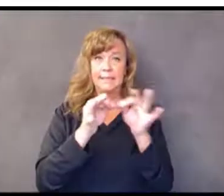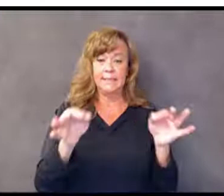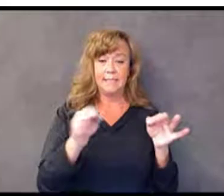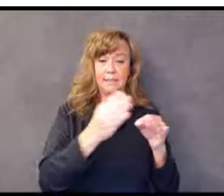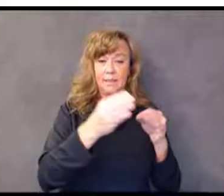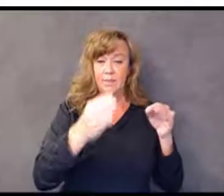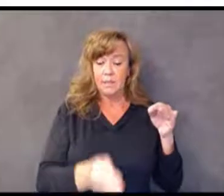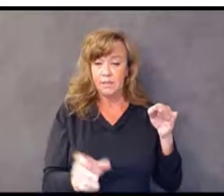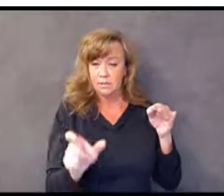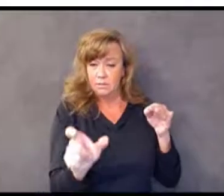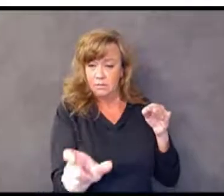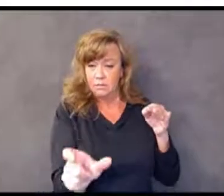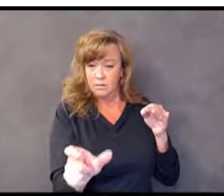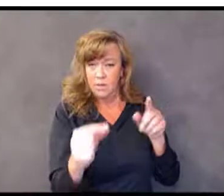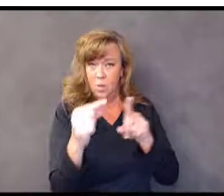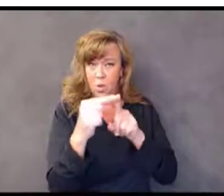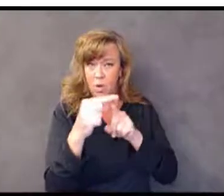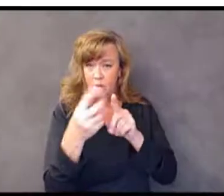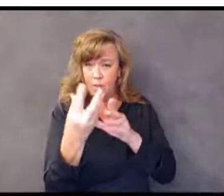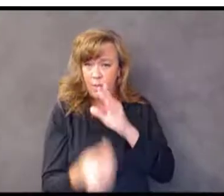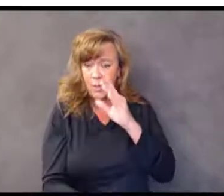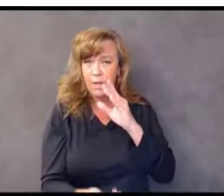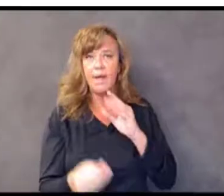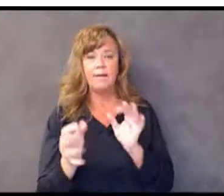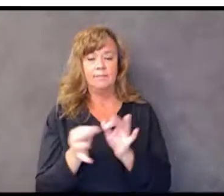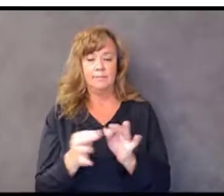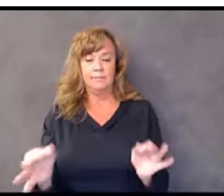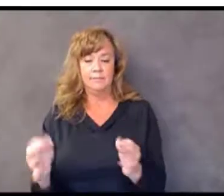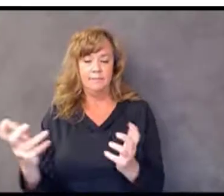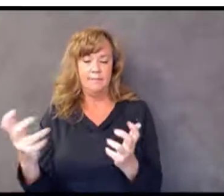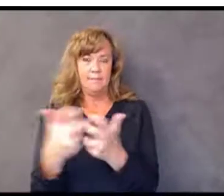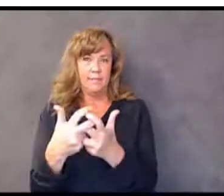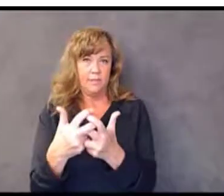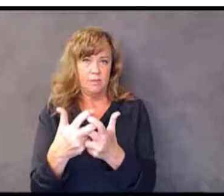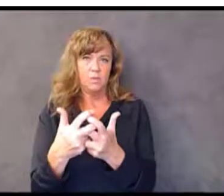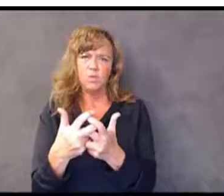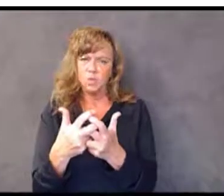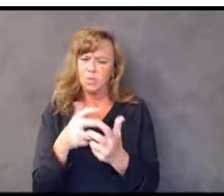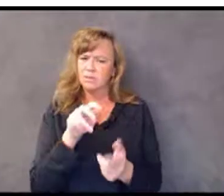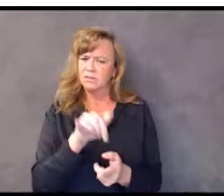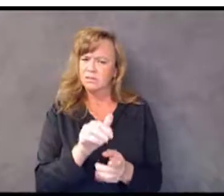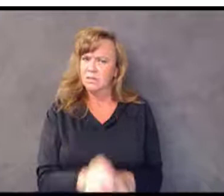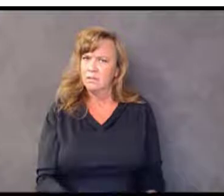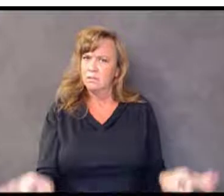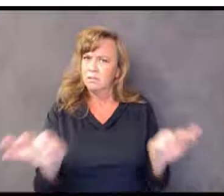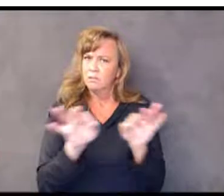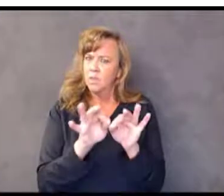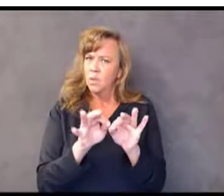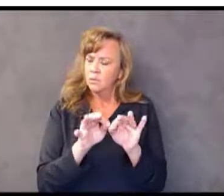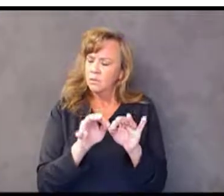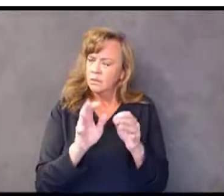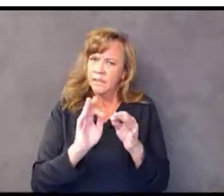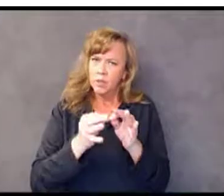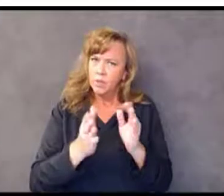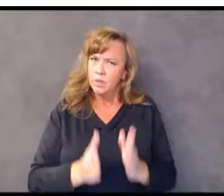matching. This subtest will be particularly sensitive to the sustained interpreting ability of the